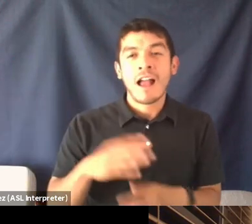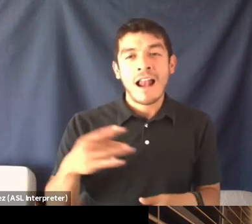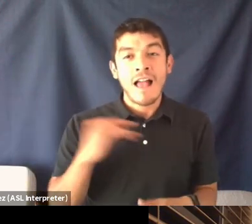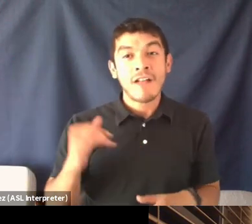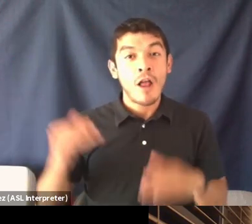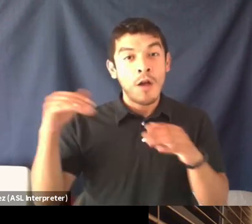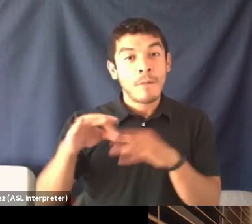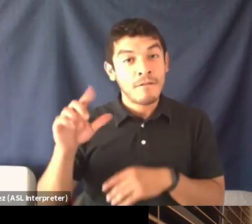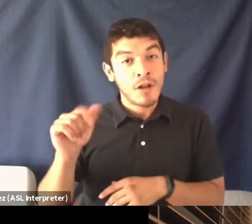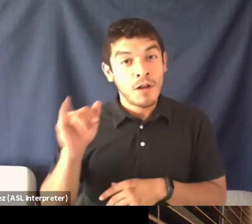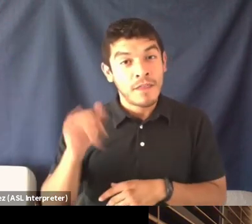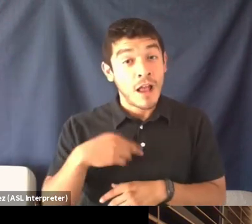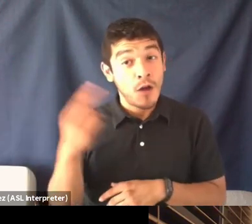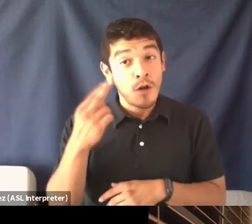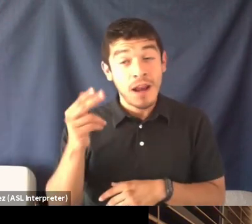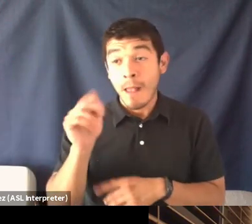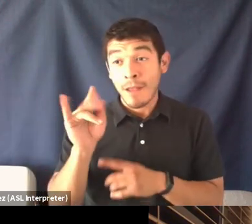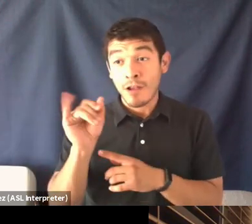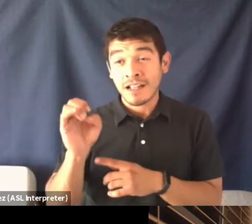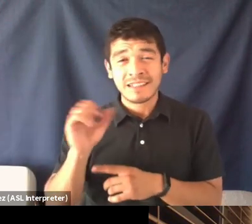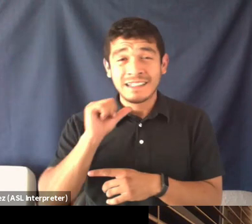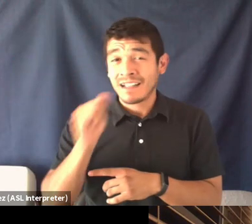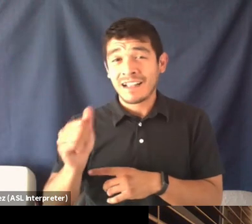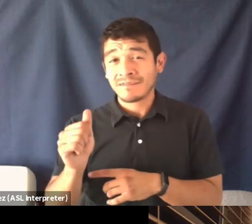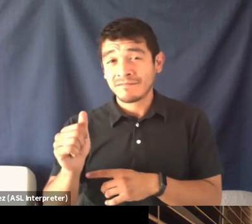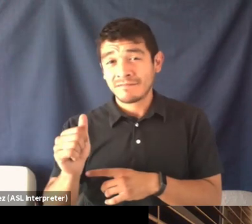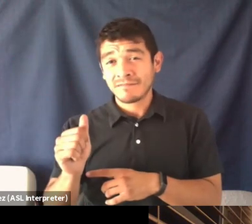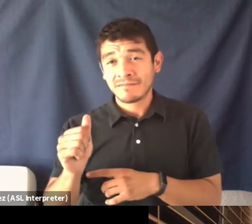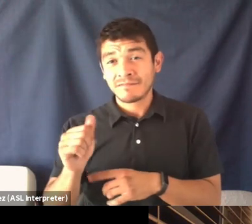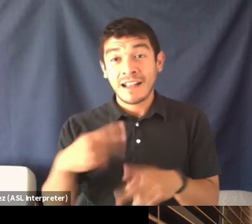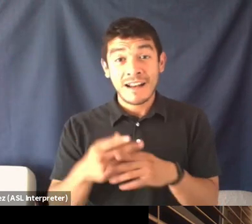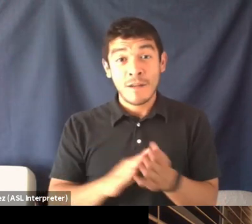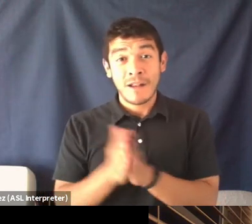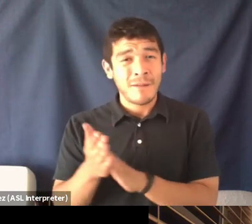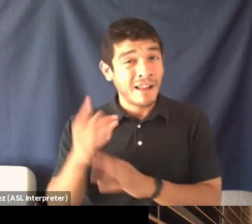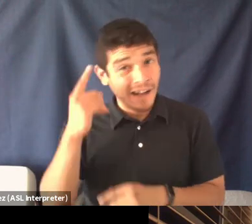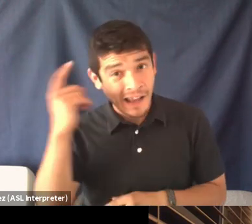I realized very quickly that the paradise is not. Things can kind of become quickly a nightmare for a lot of people.